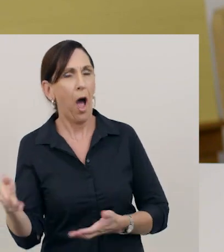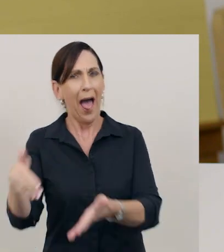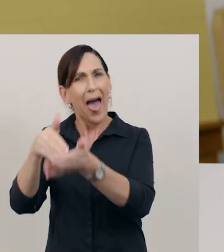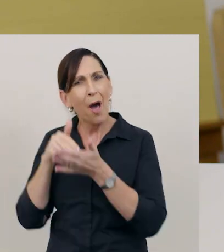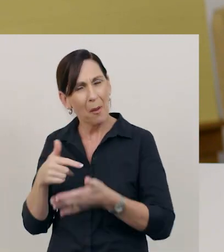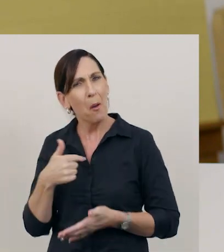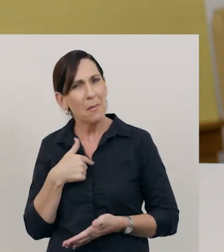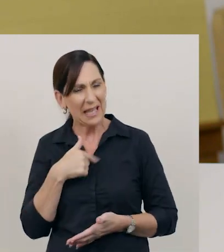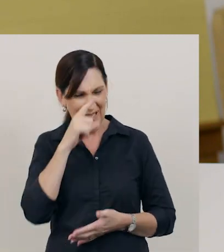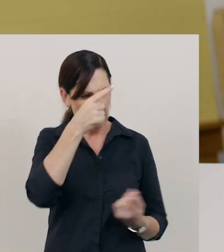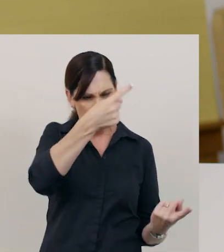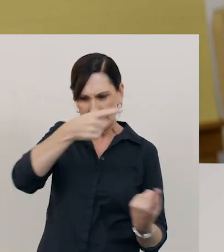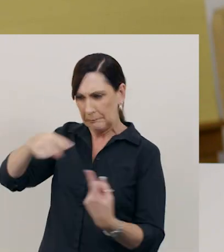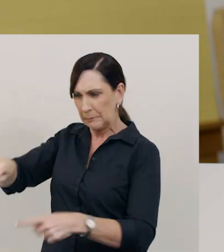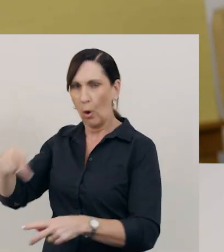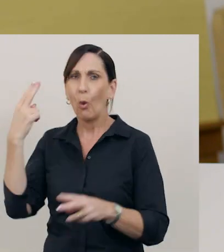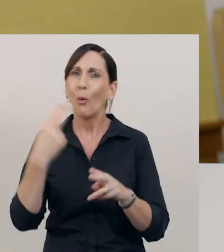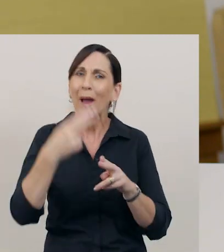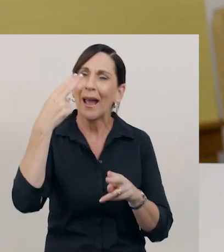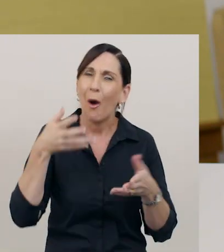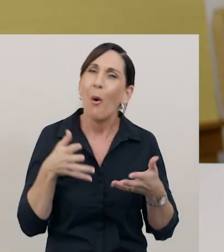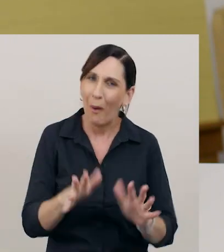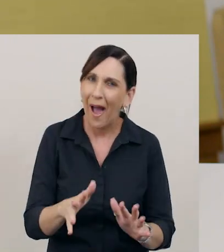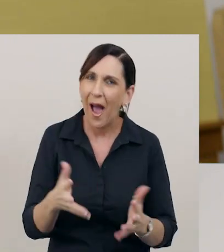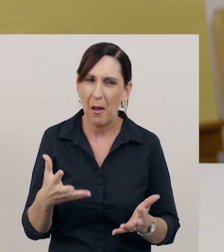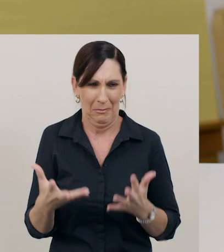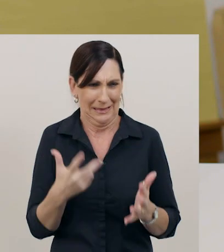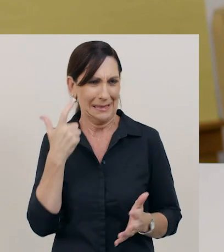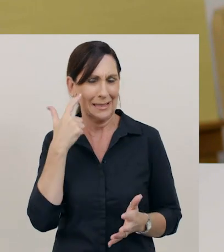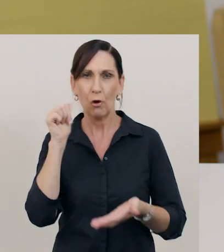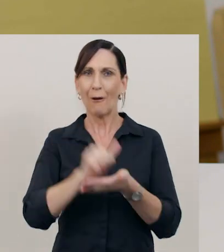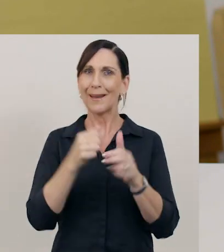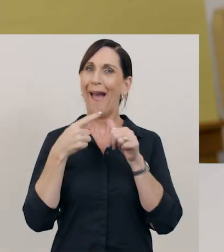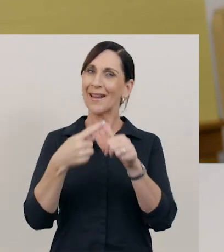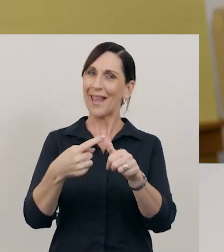because I was able to complete it quickly, and my answer is correct.